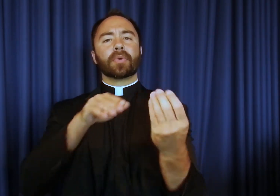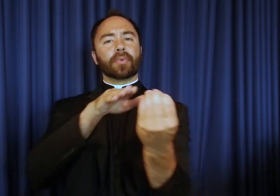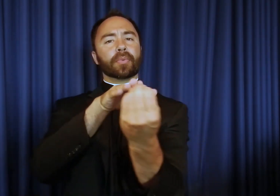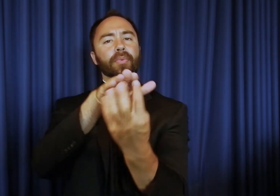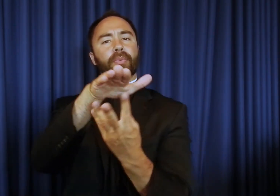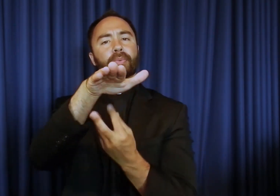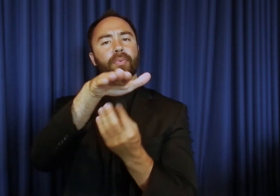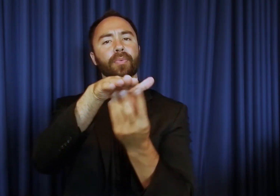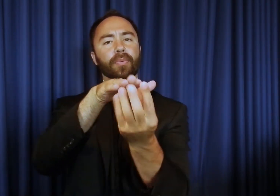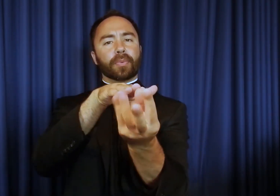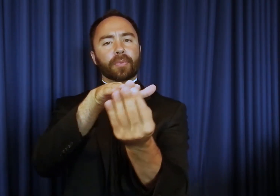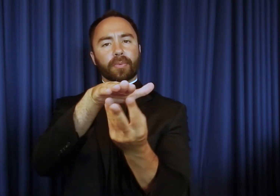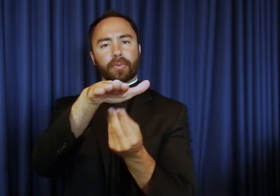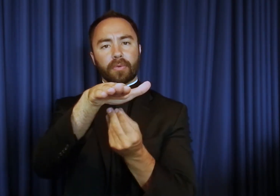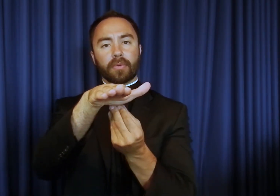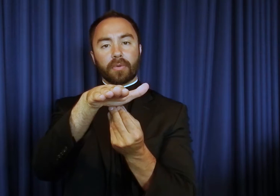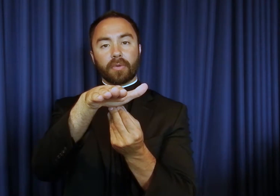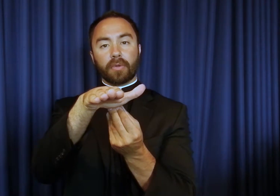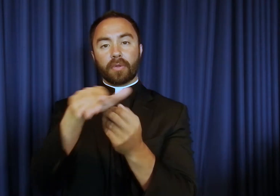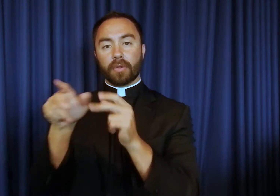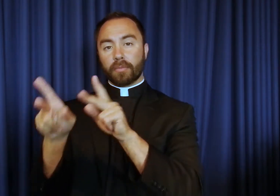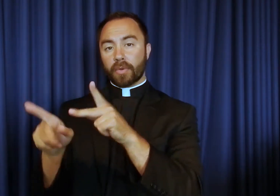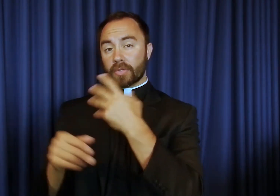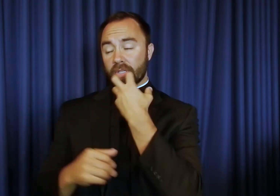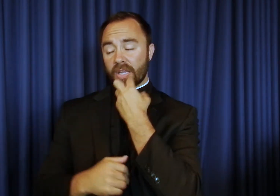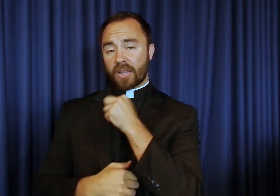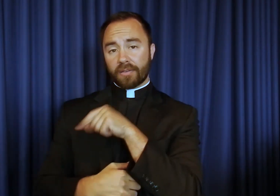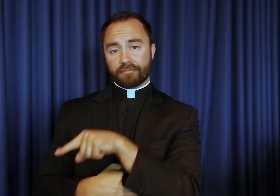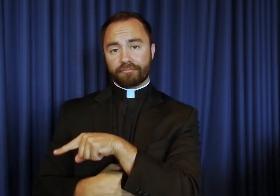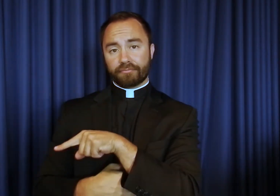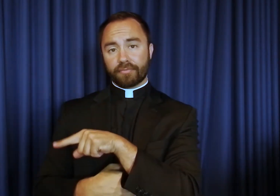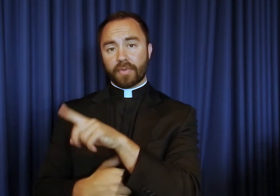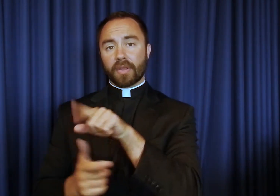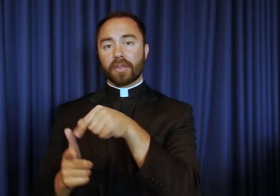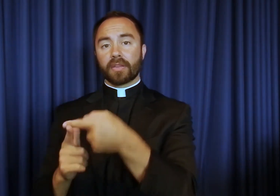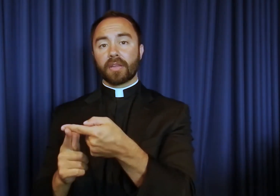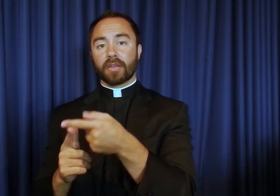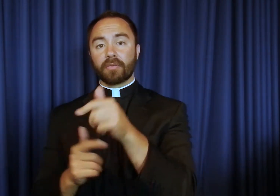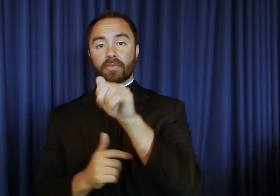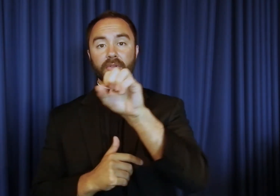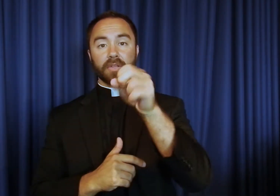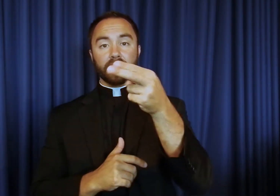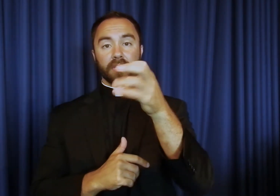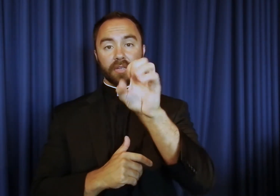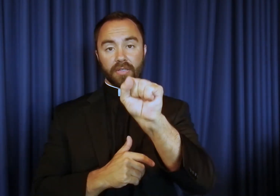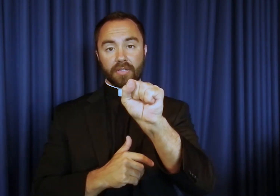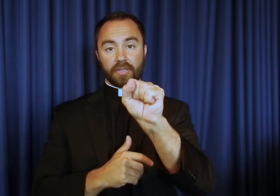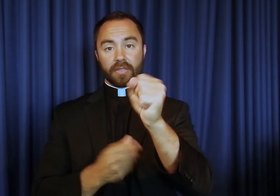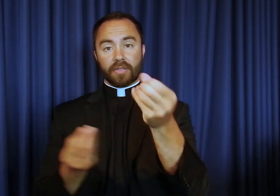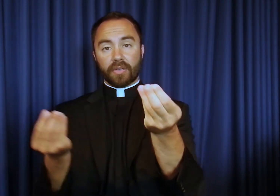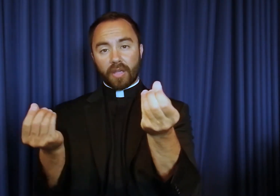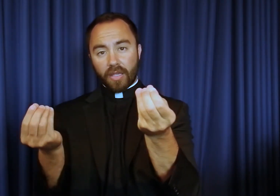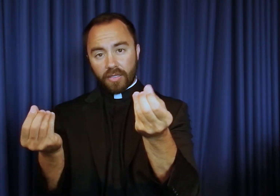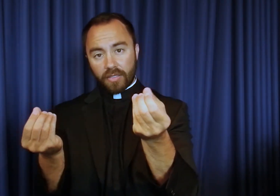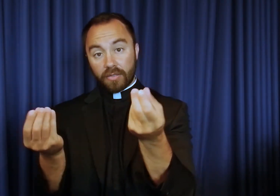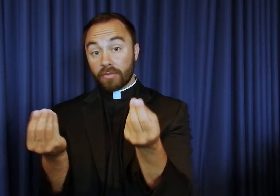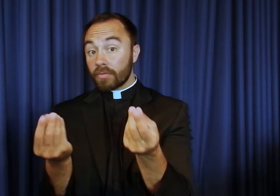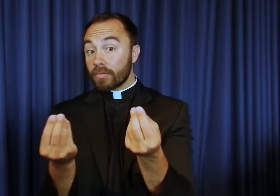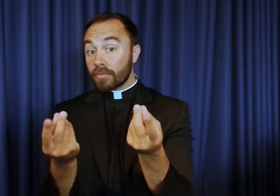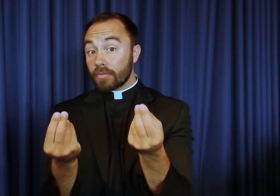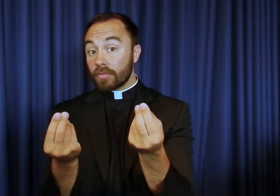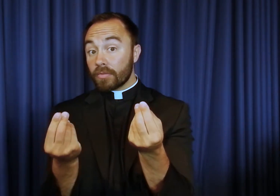and again when family members will cremate their beloved and with the ashes